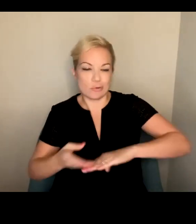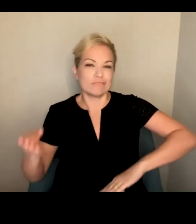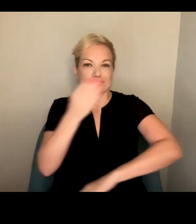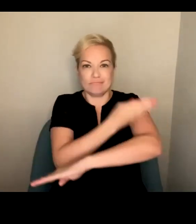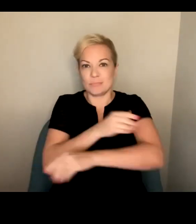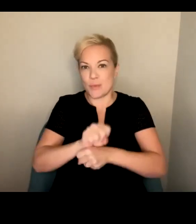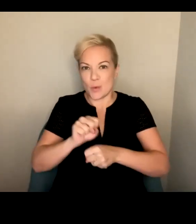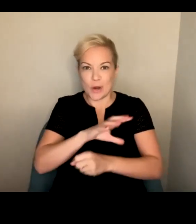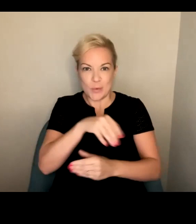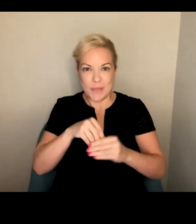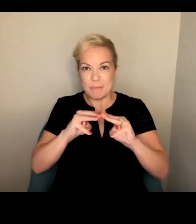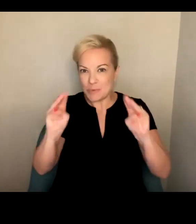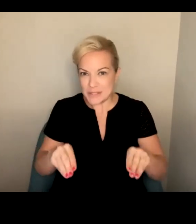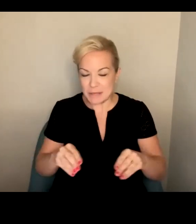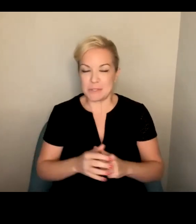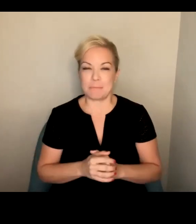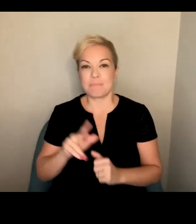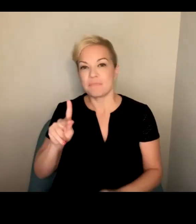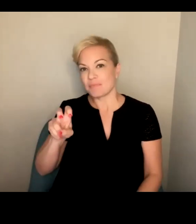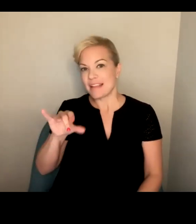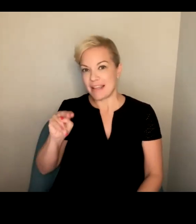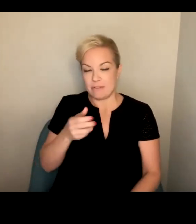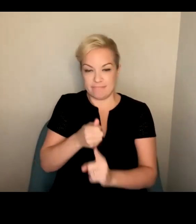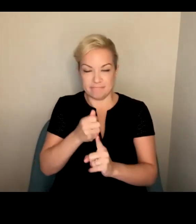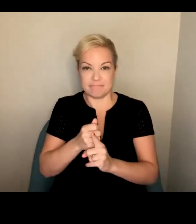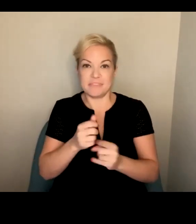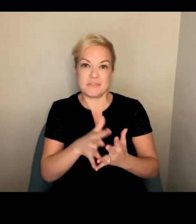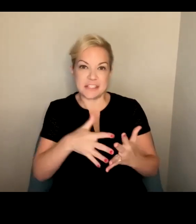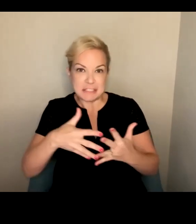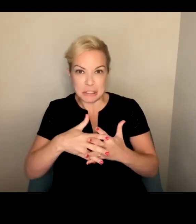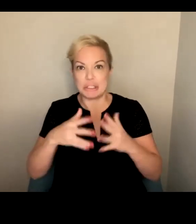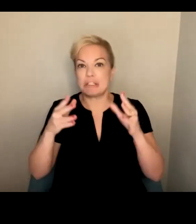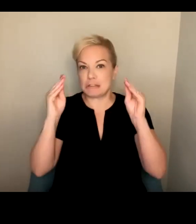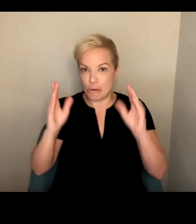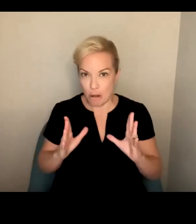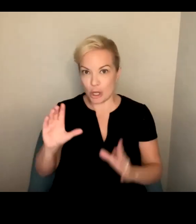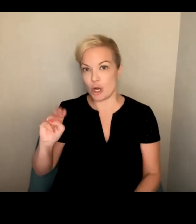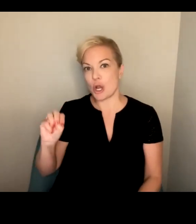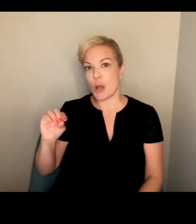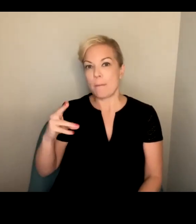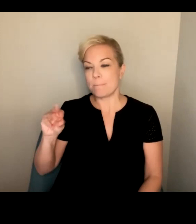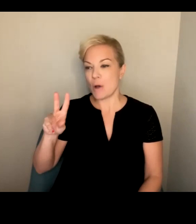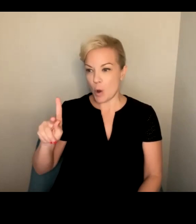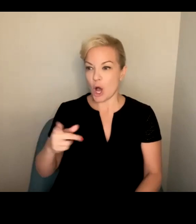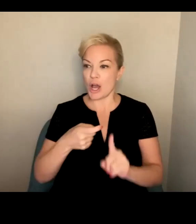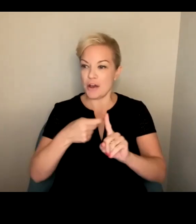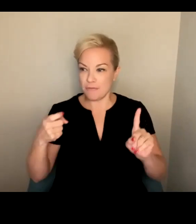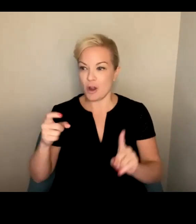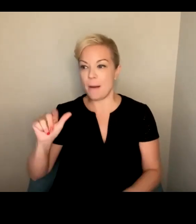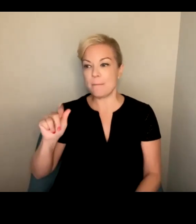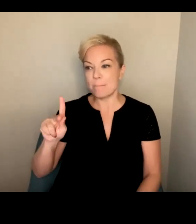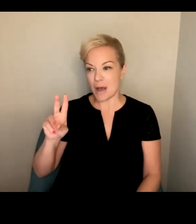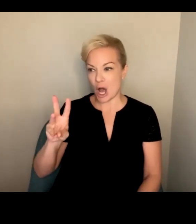Kevin White is an Indigenous scholar, Mohawk, from Akwesasne with family from the Tonawanda